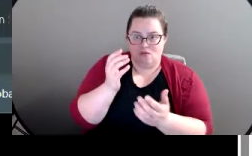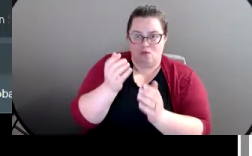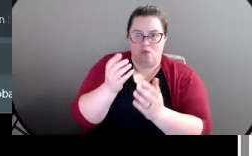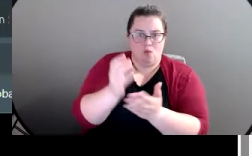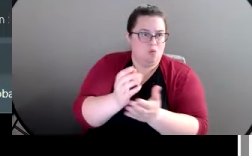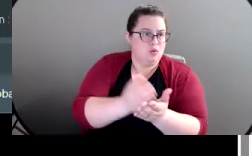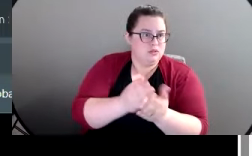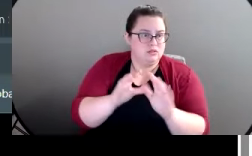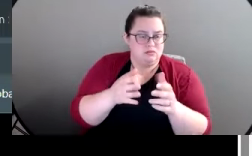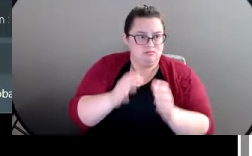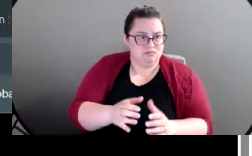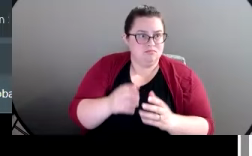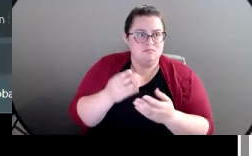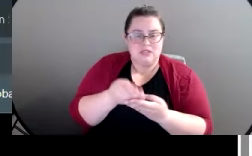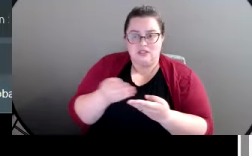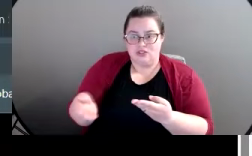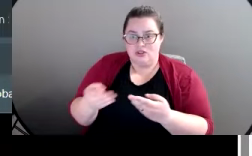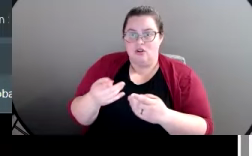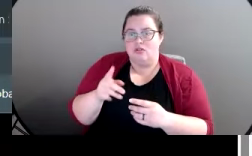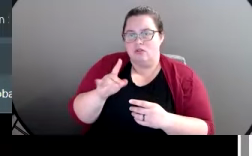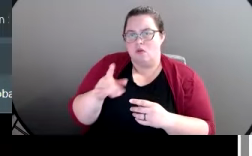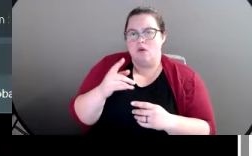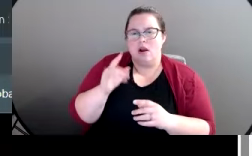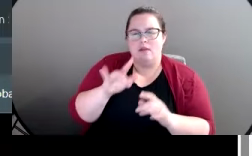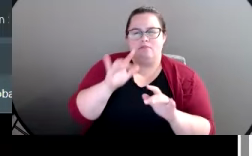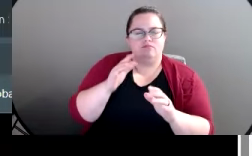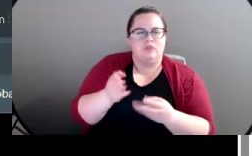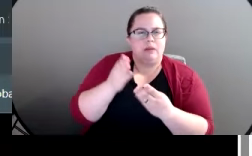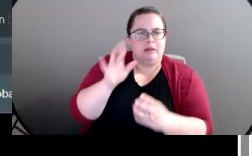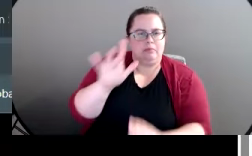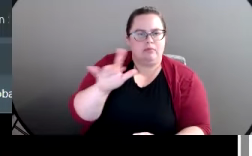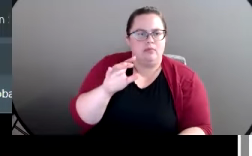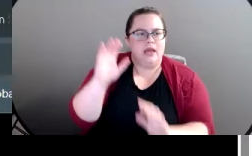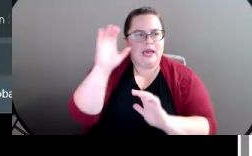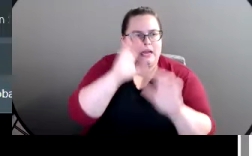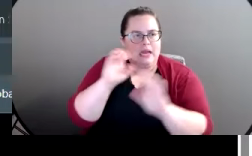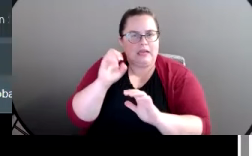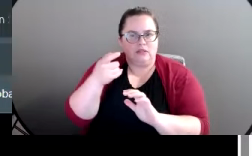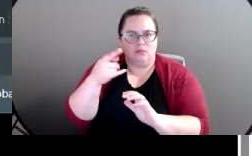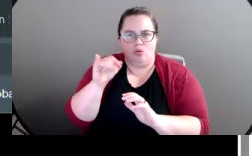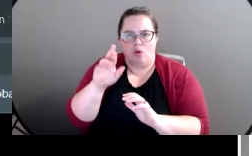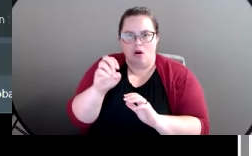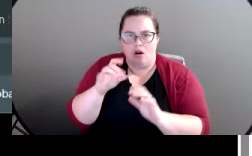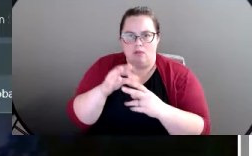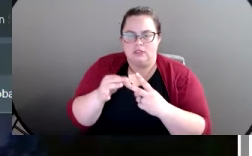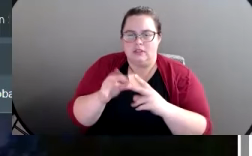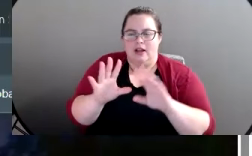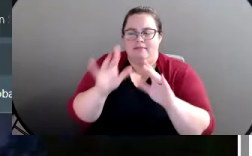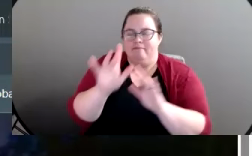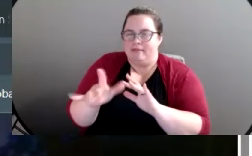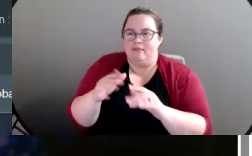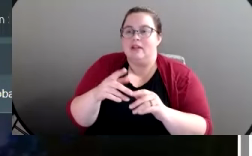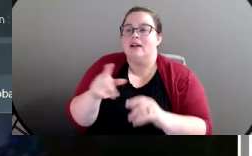So I recommend going to that explore option. I know I click that without actually telling you I was doing that. So let me go back to the homepage.